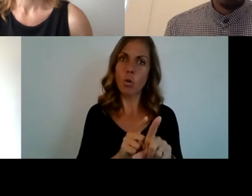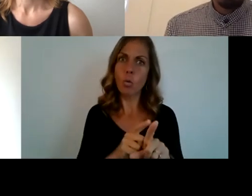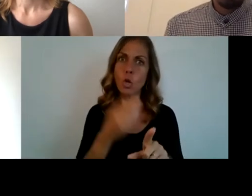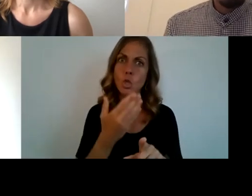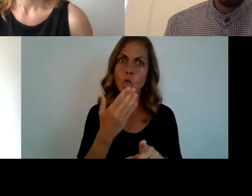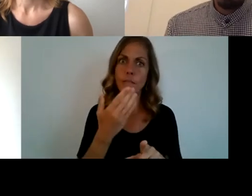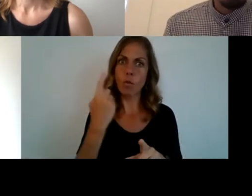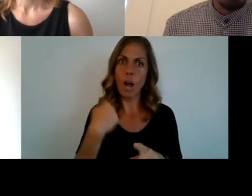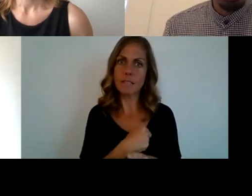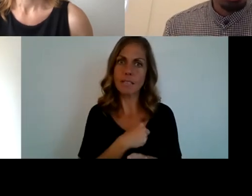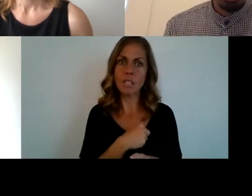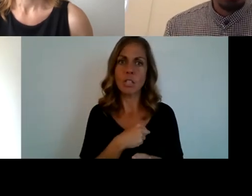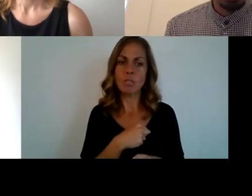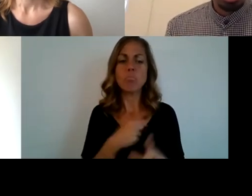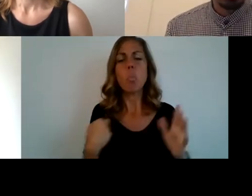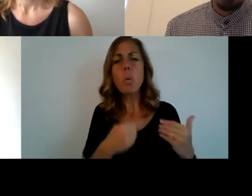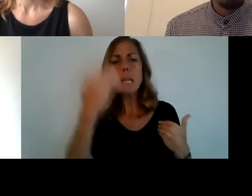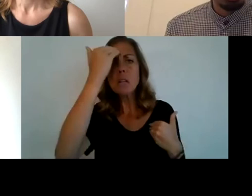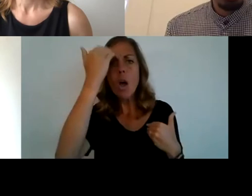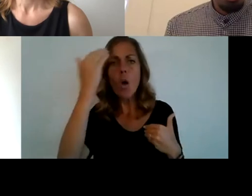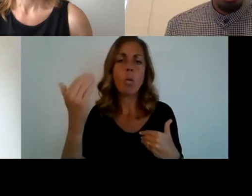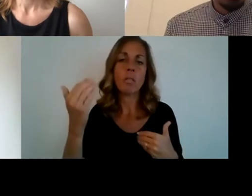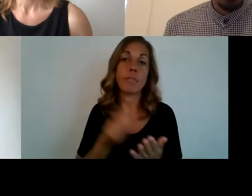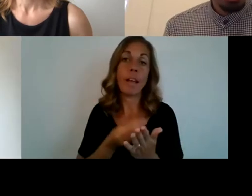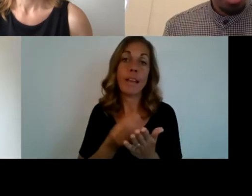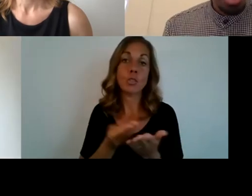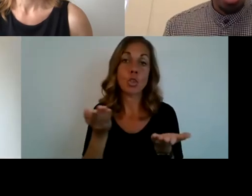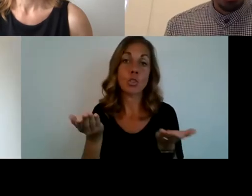through. We know financial services has long been archaic. Has long been a little outdated